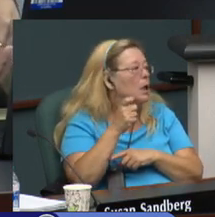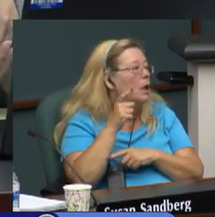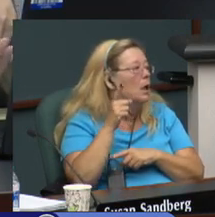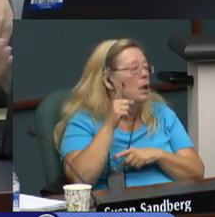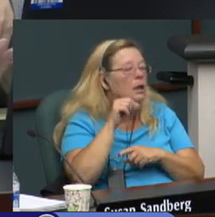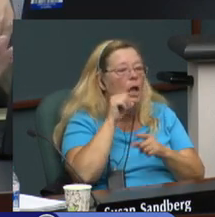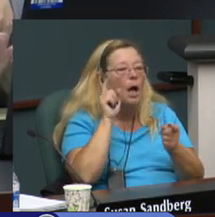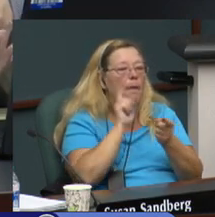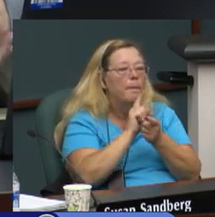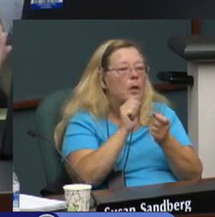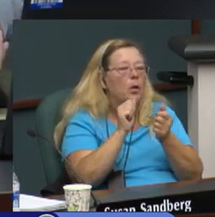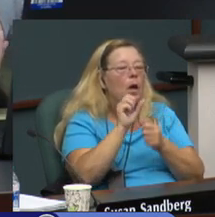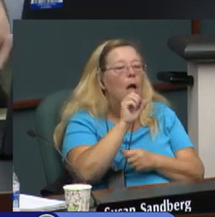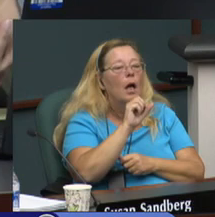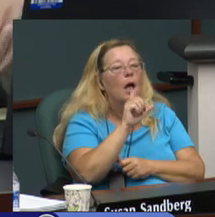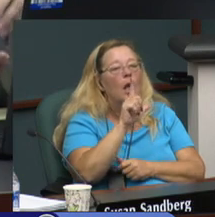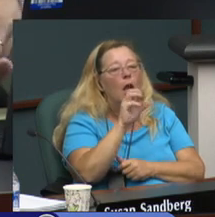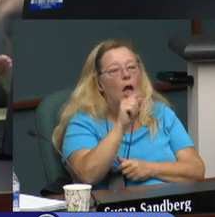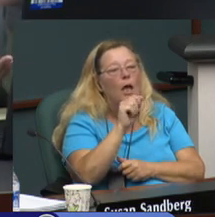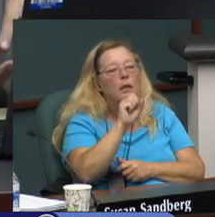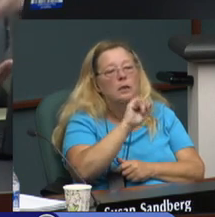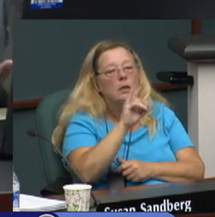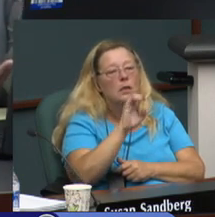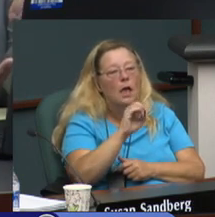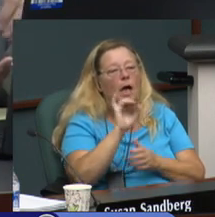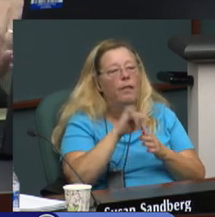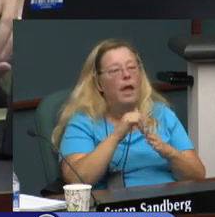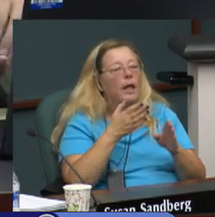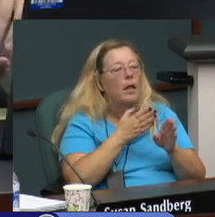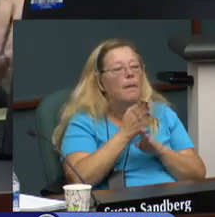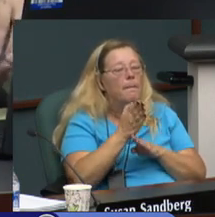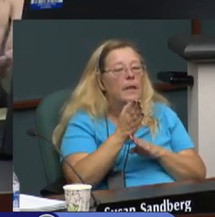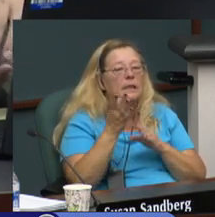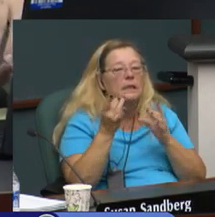minimum lot size that was the main sticking point for conditional uses so